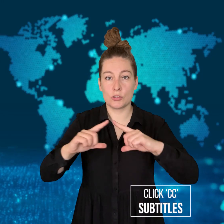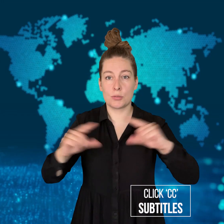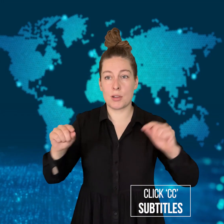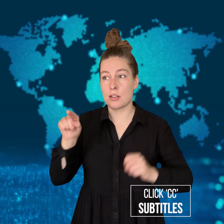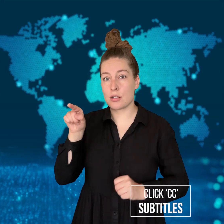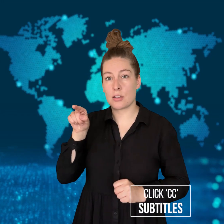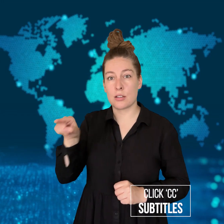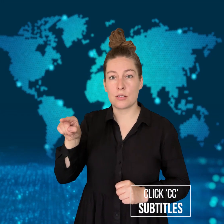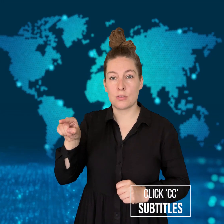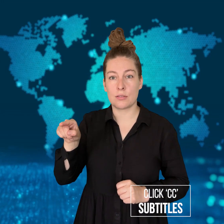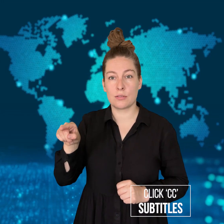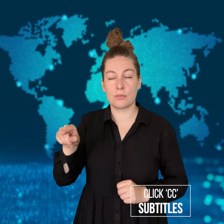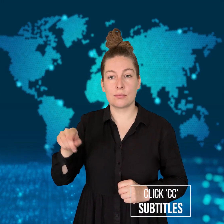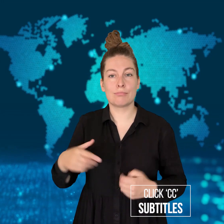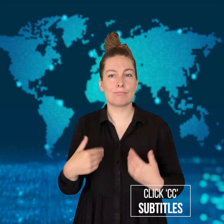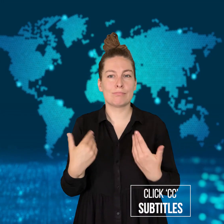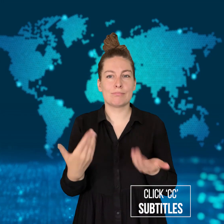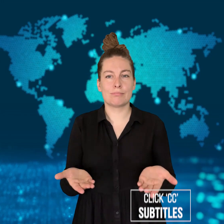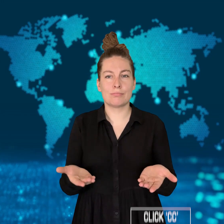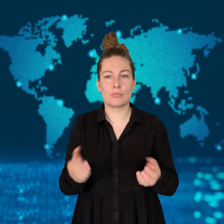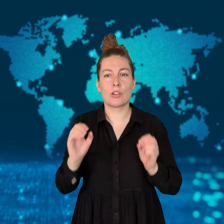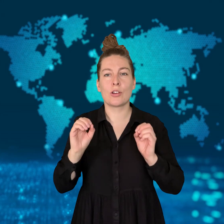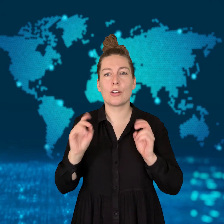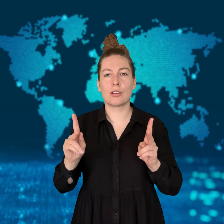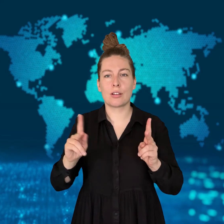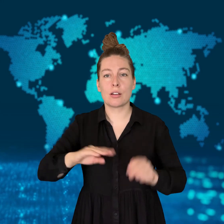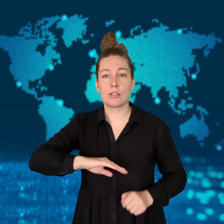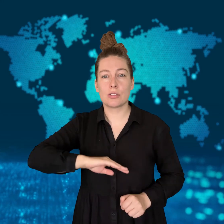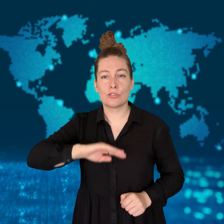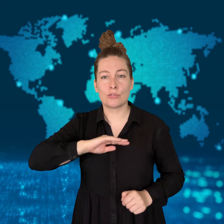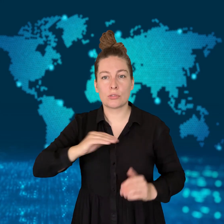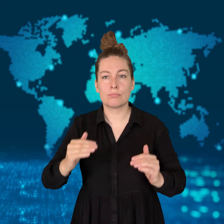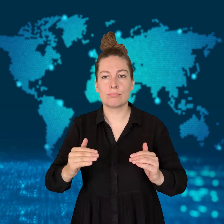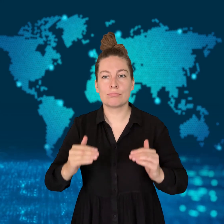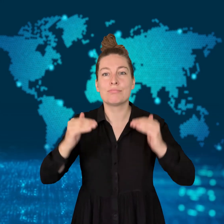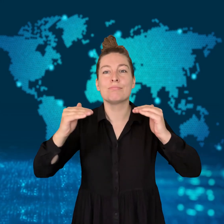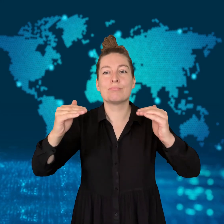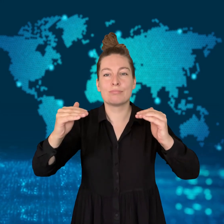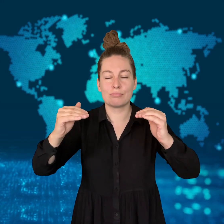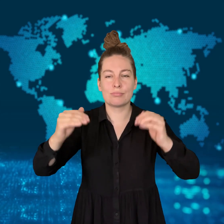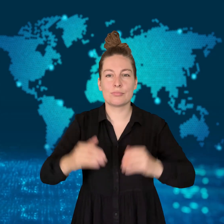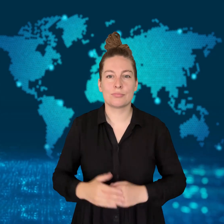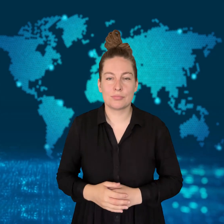"Age of consent" raised